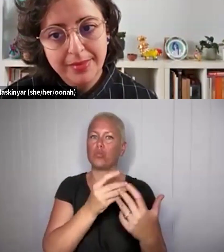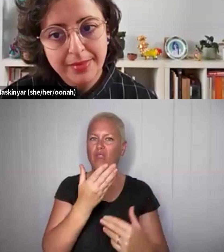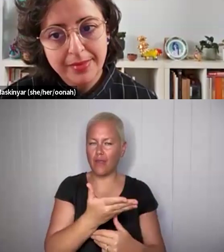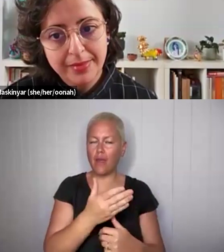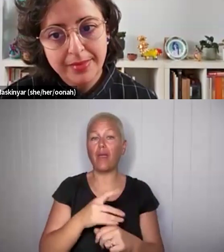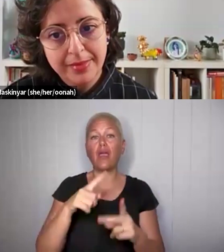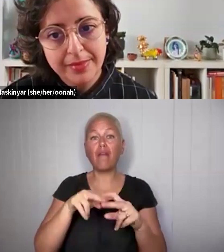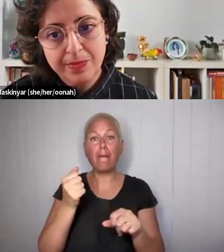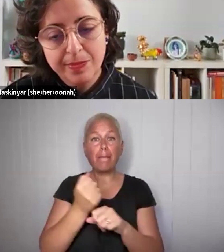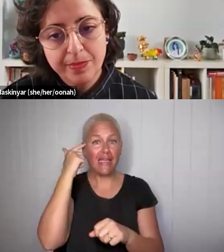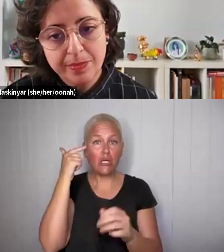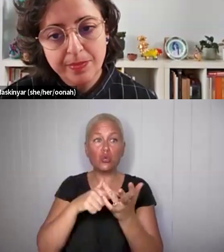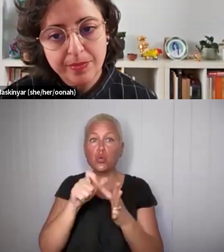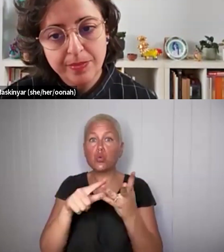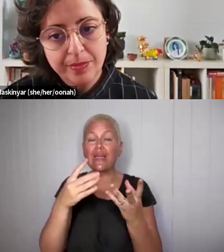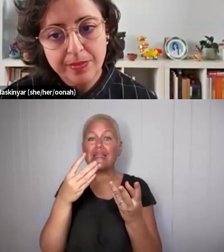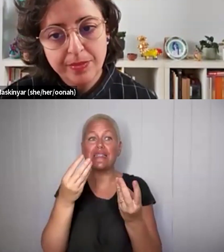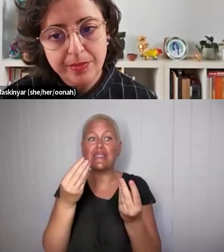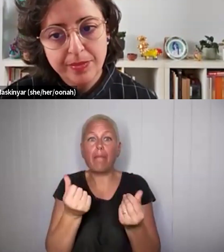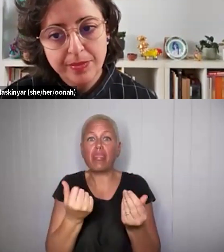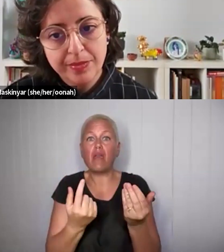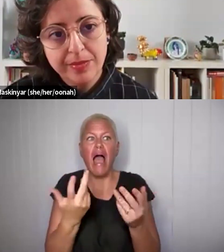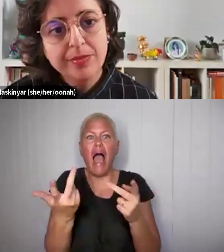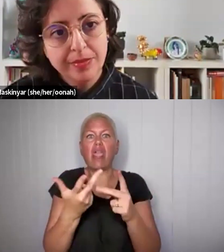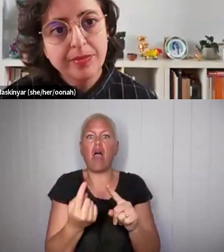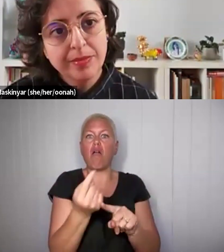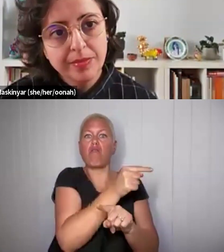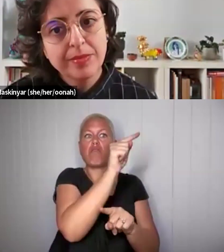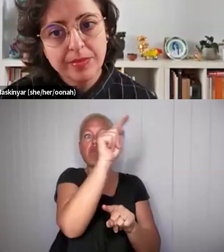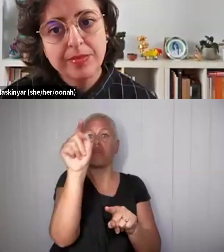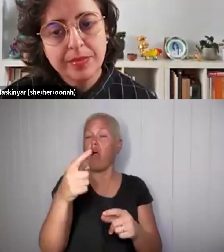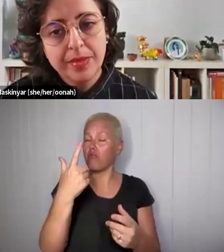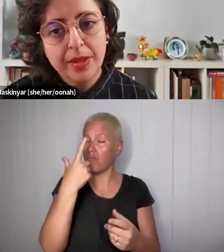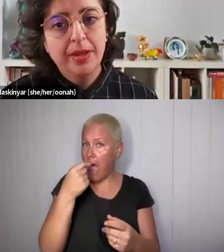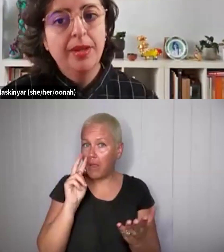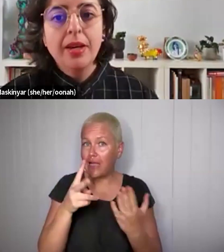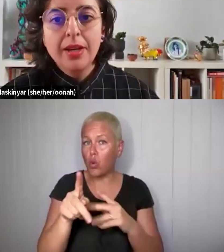sense to have something off-site, we can do that as well.